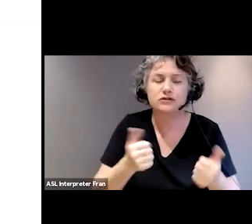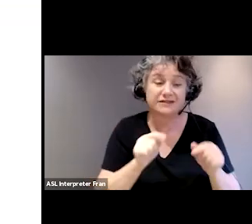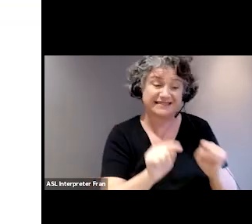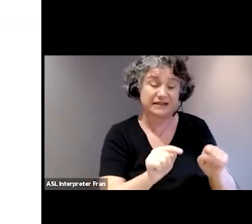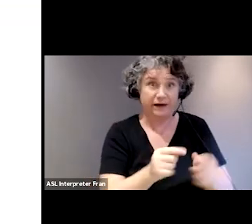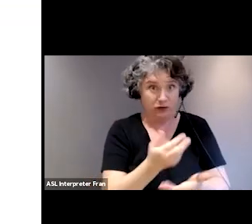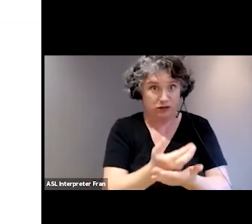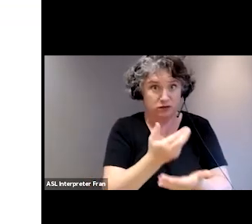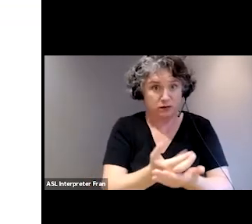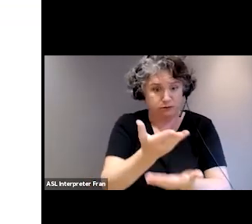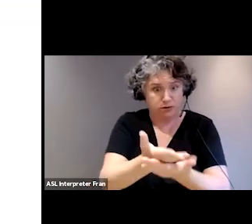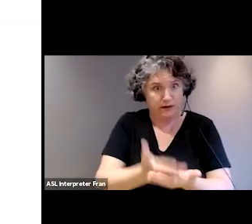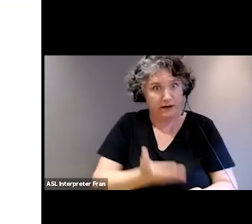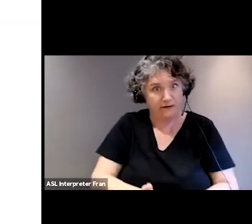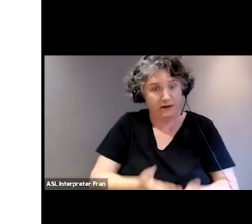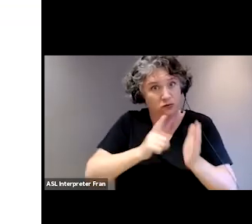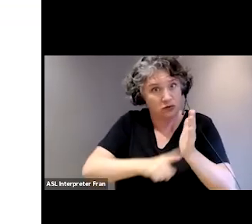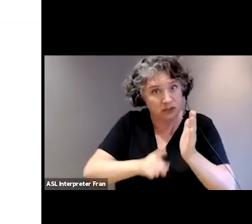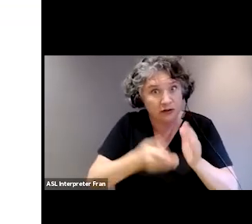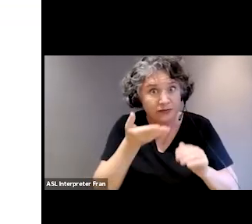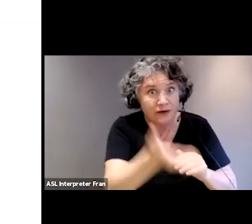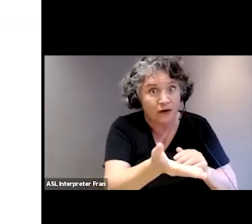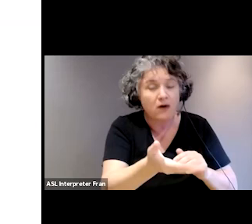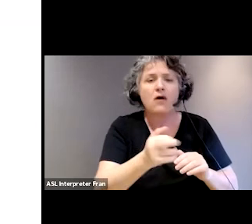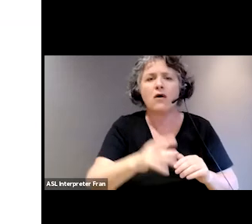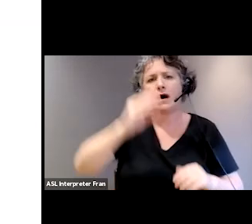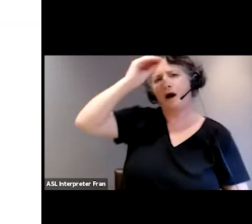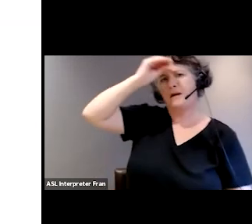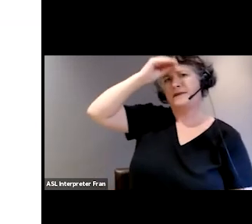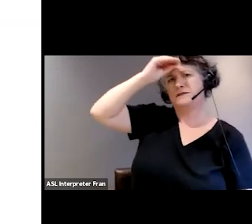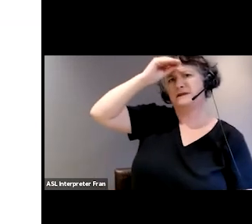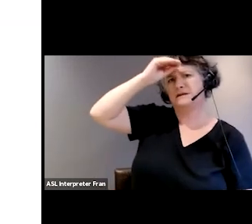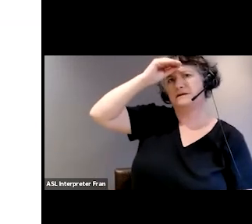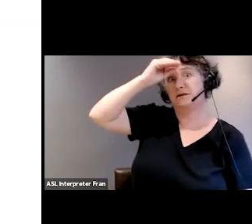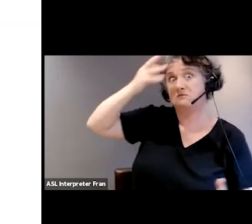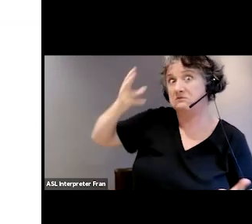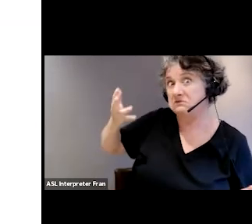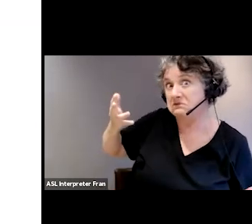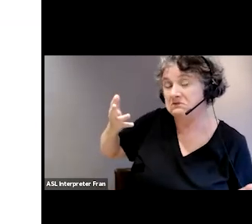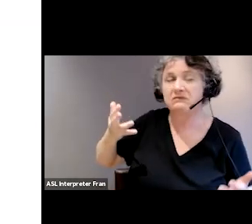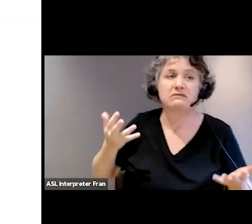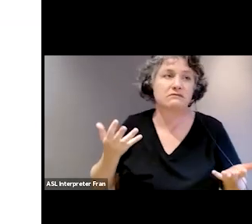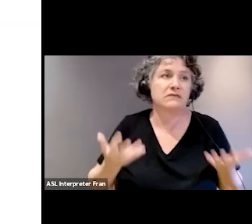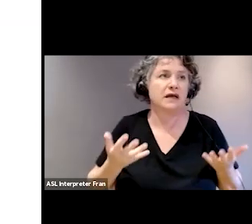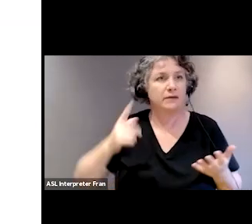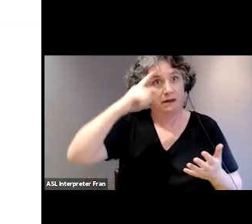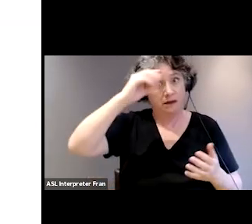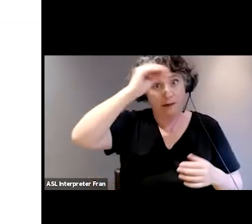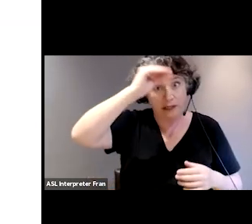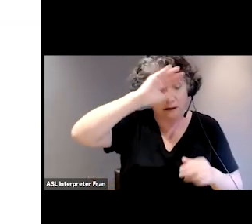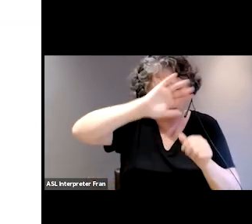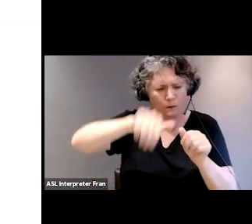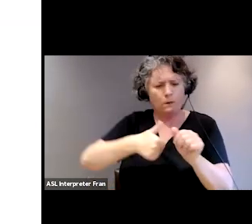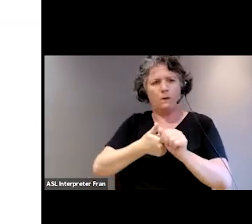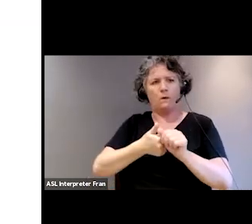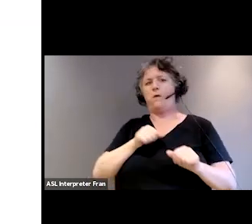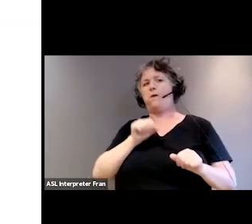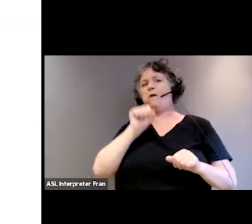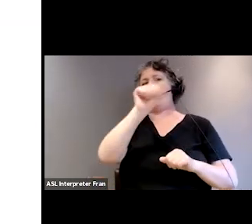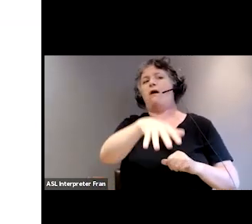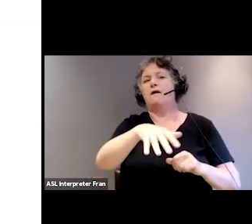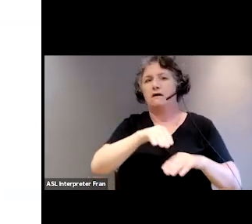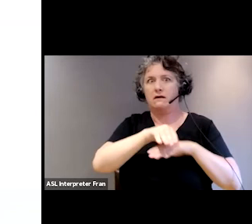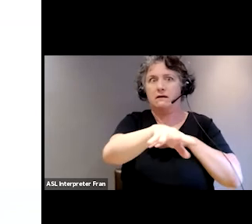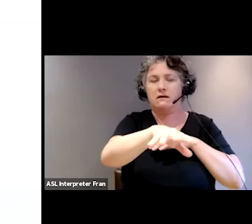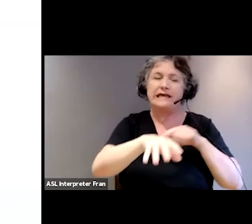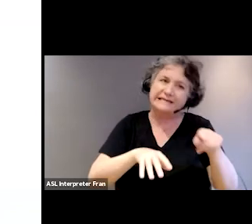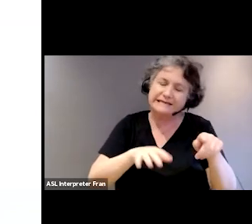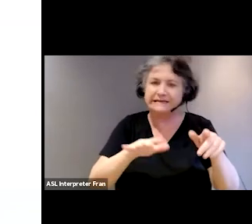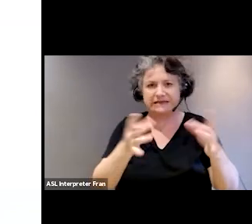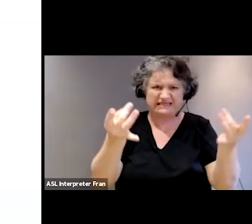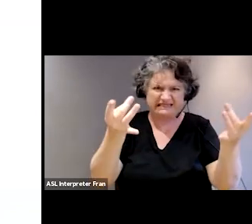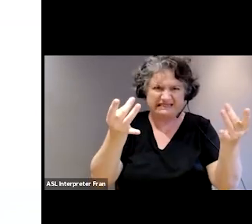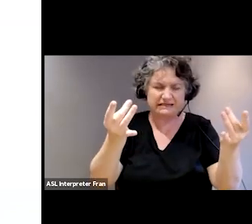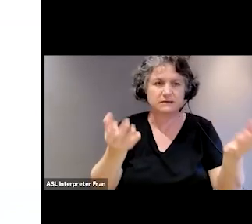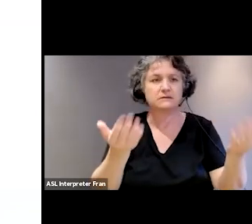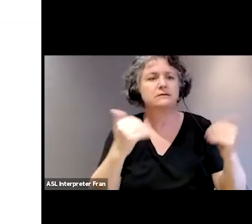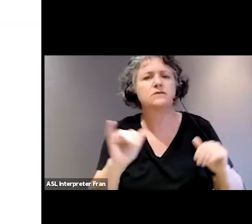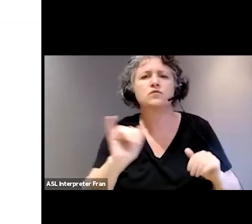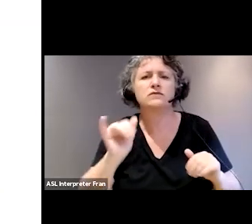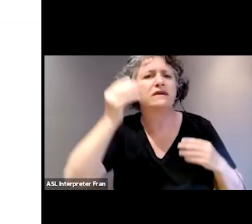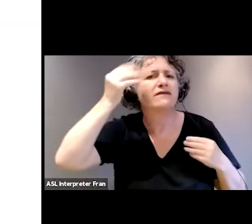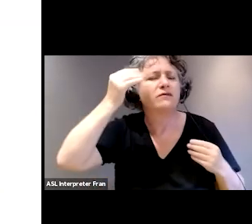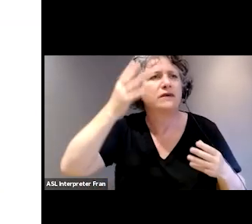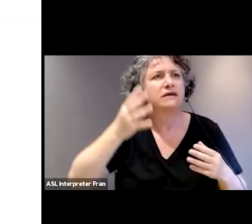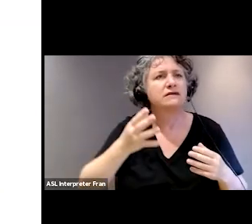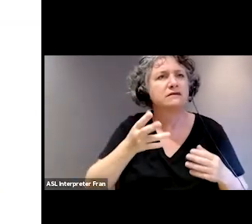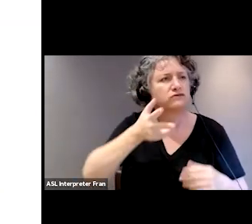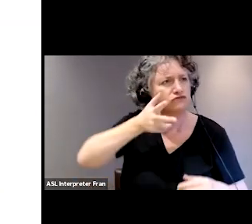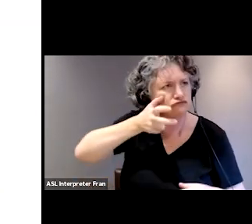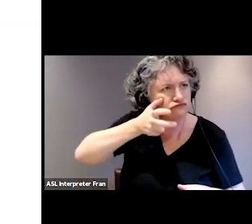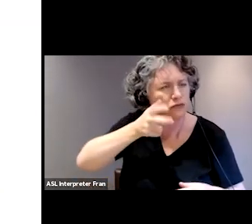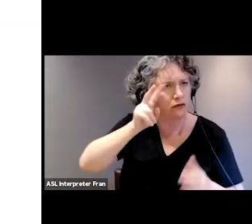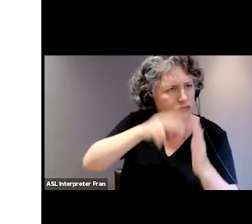author, or the date it was published, reading